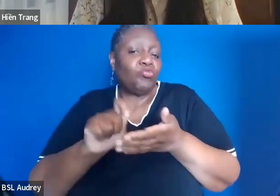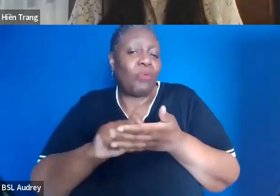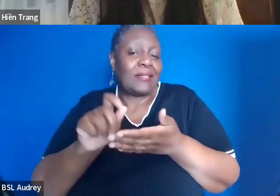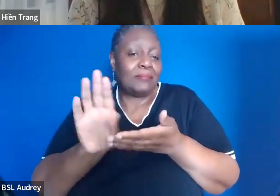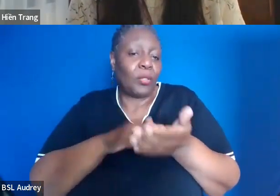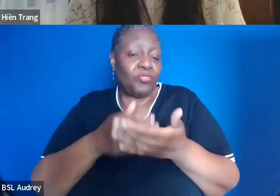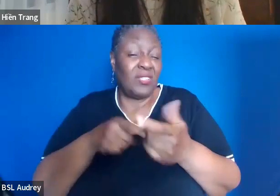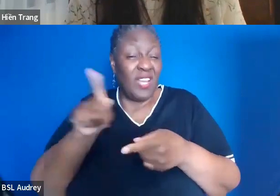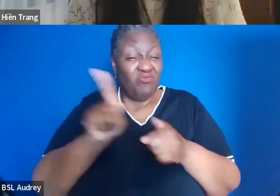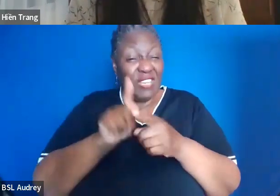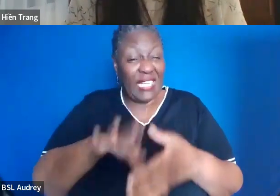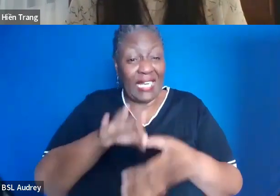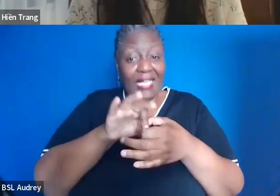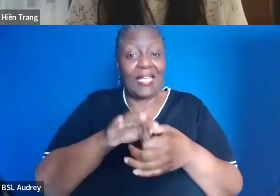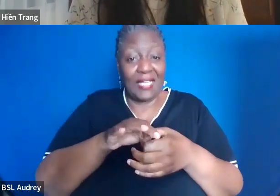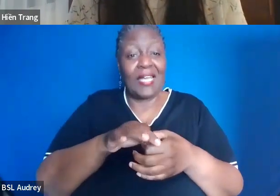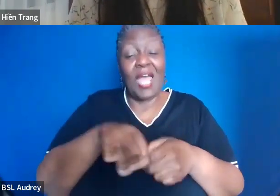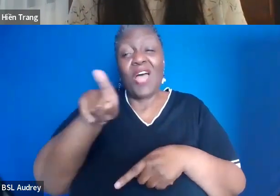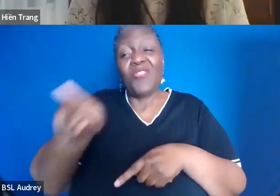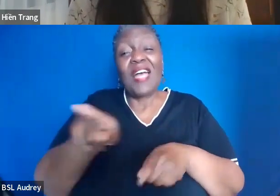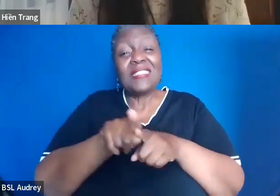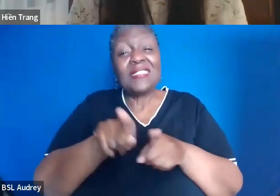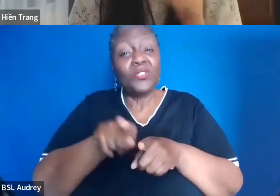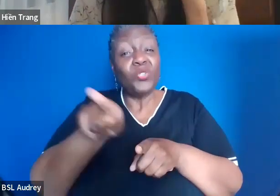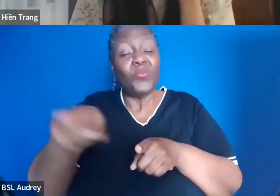of relating to your poem a poet shark right that you would keep writing even if there was